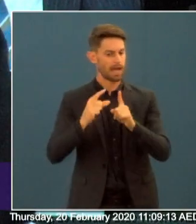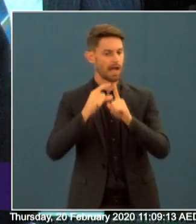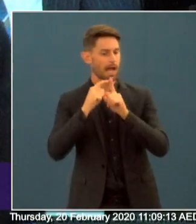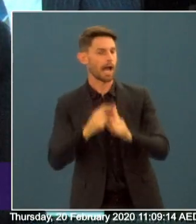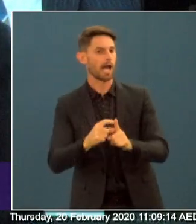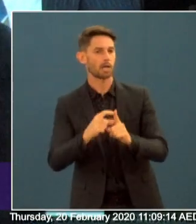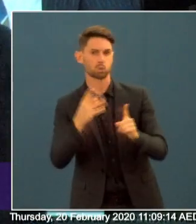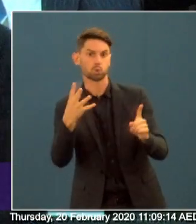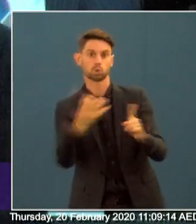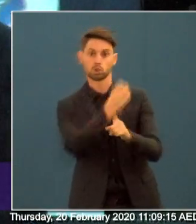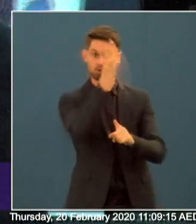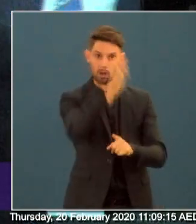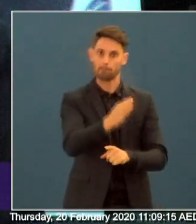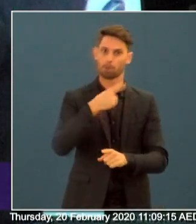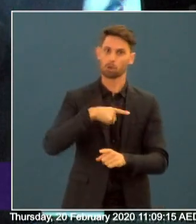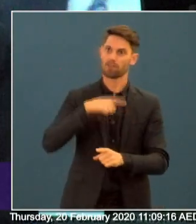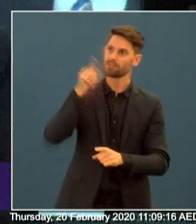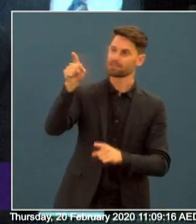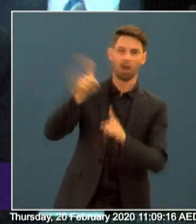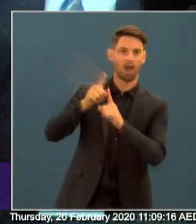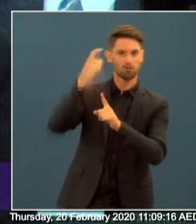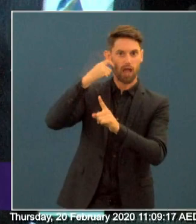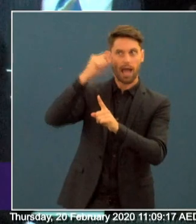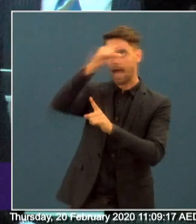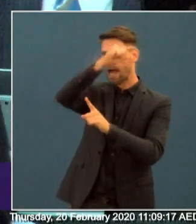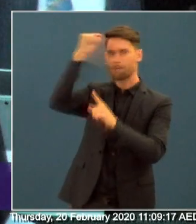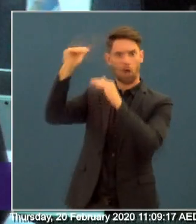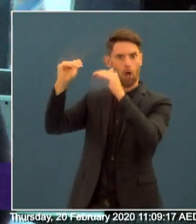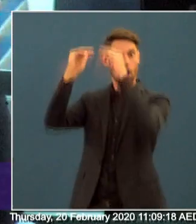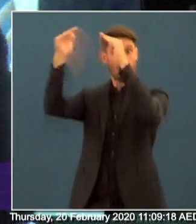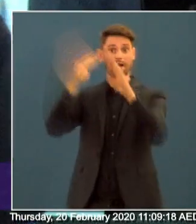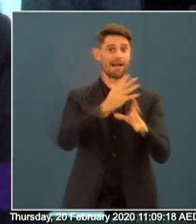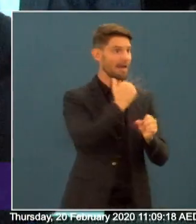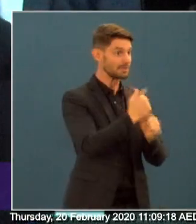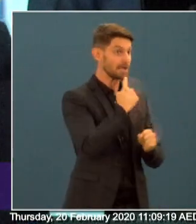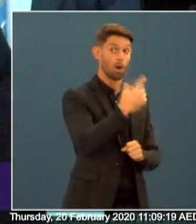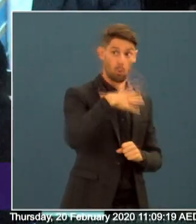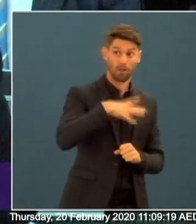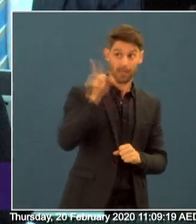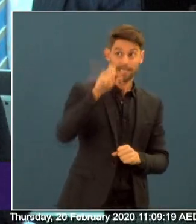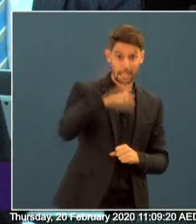Things take time and they cost a lot of money. And how do you respond to those types of contentions,